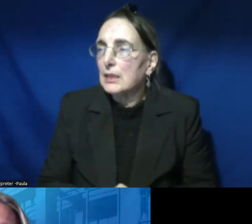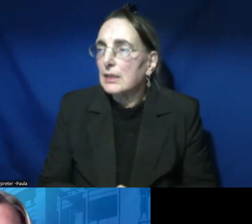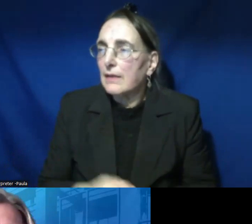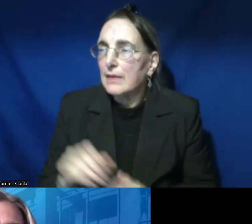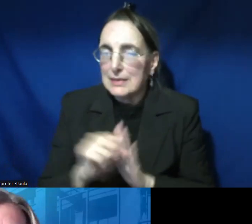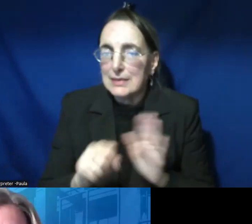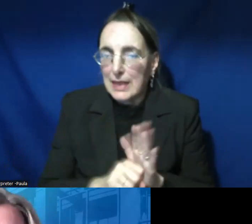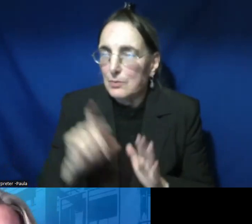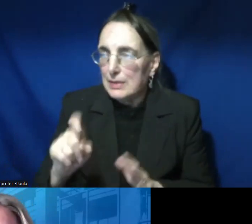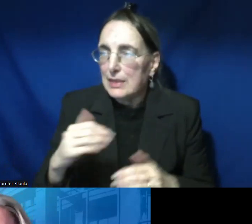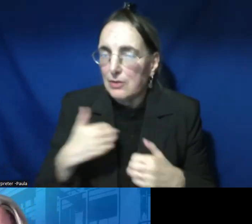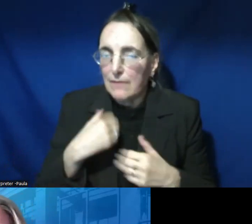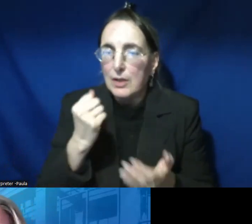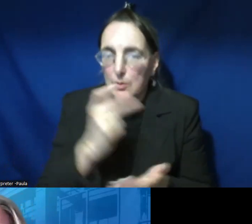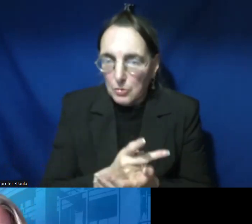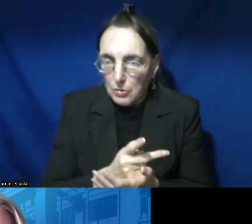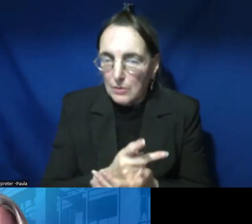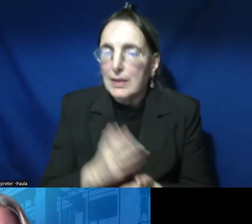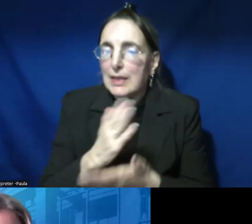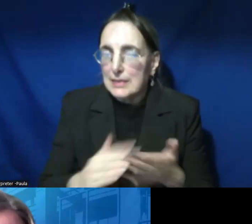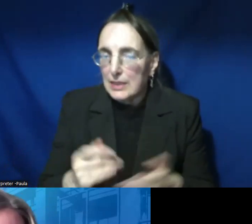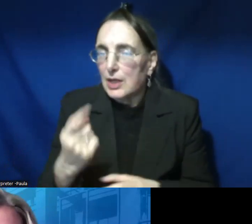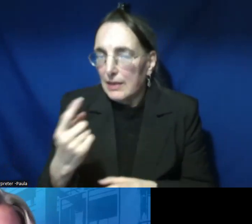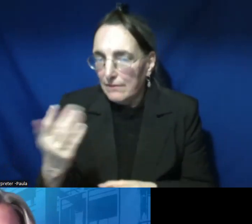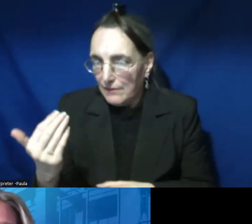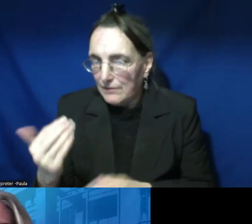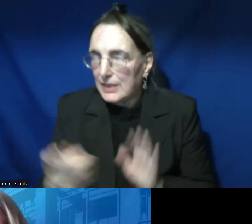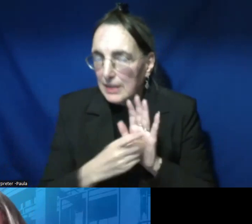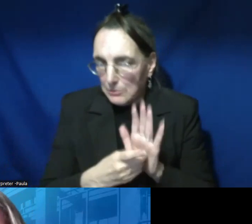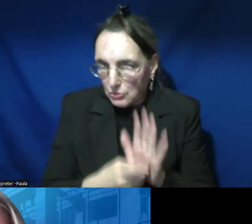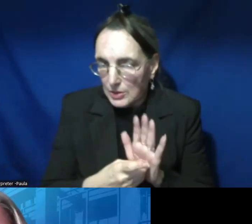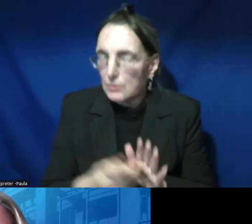to have an approved section 1115 demonstration. And we know there are a lot of states out there that are